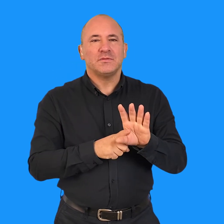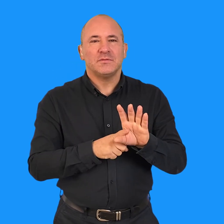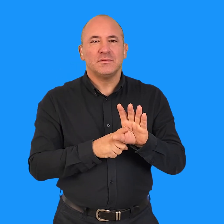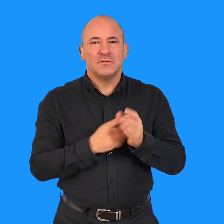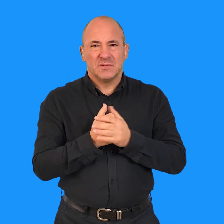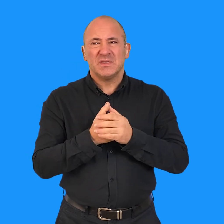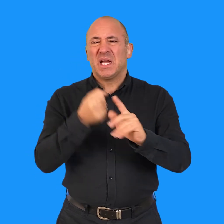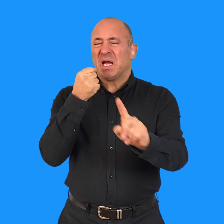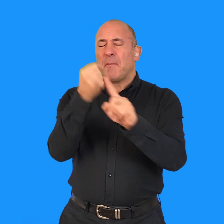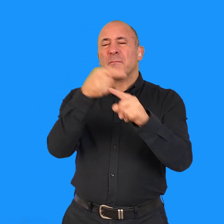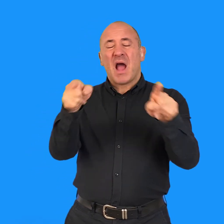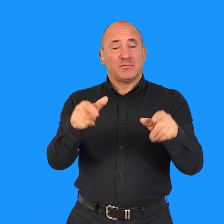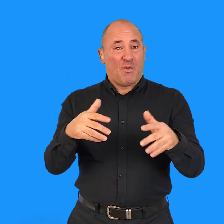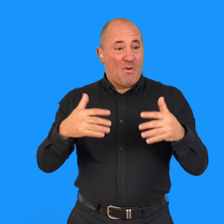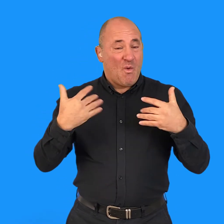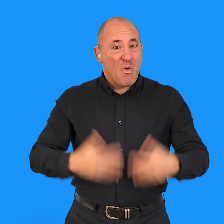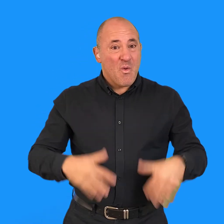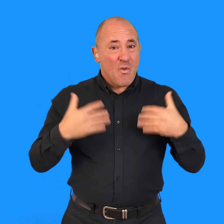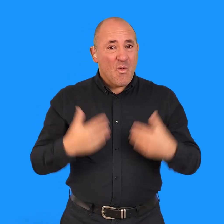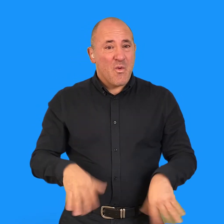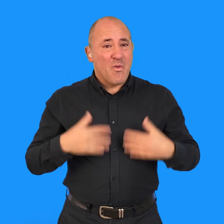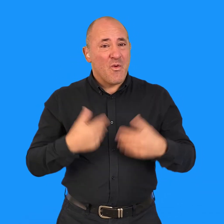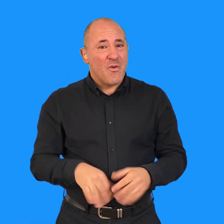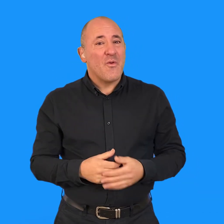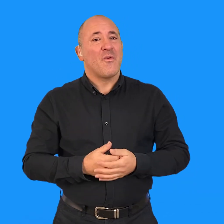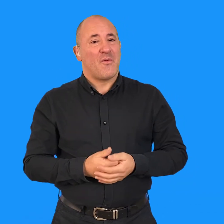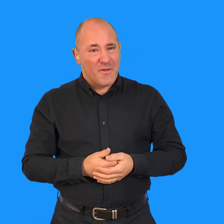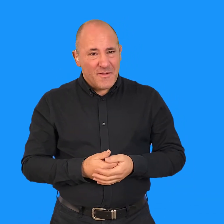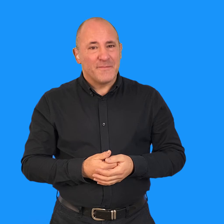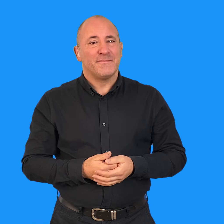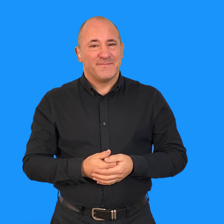And the impact it's had is quite phenomenal really.